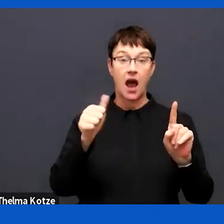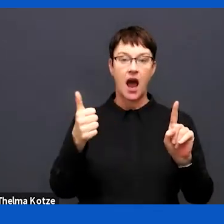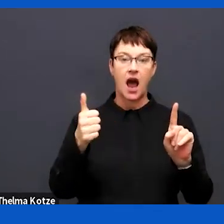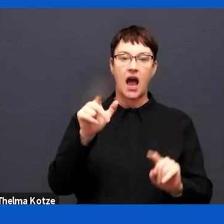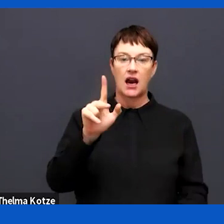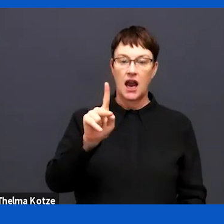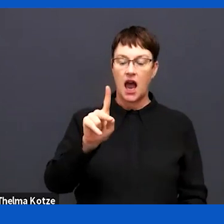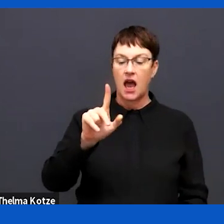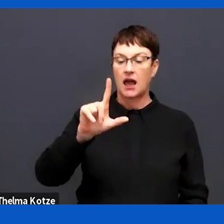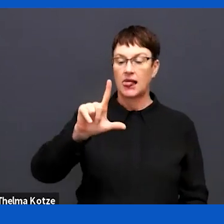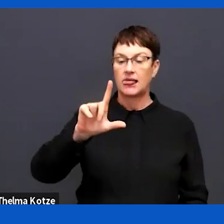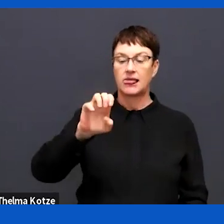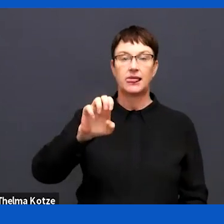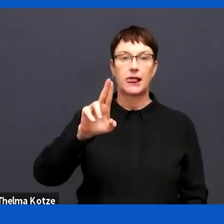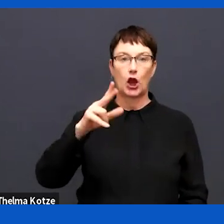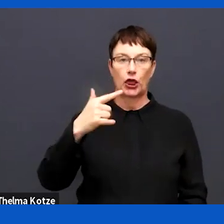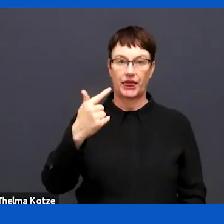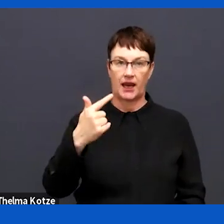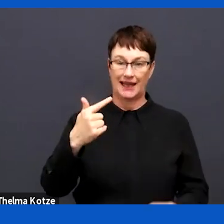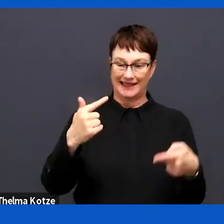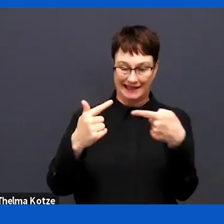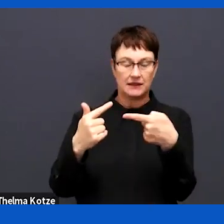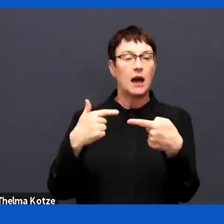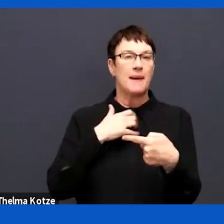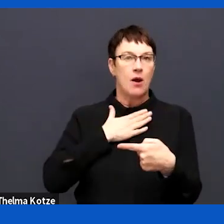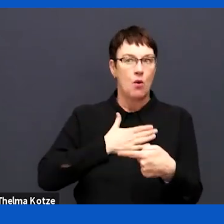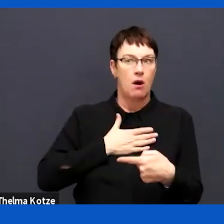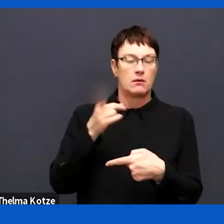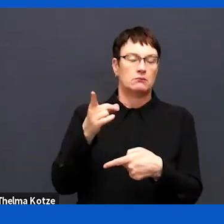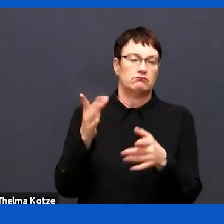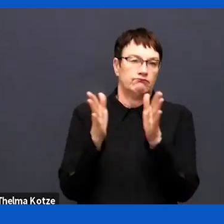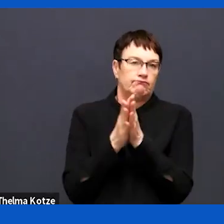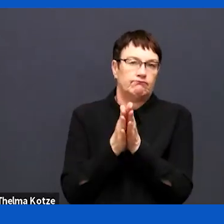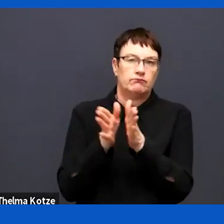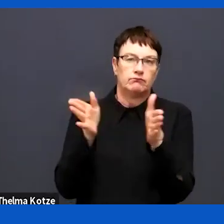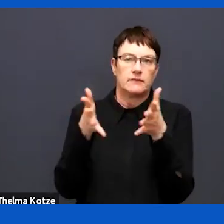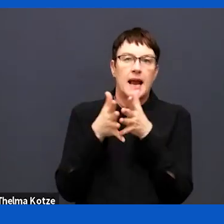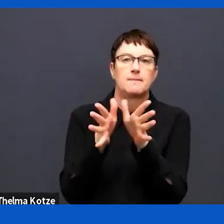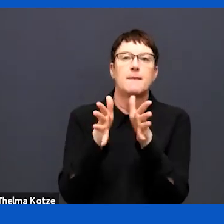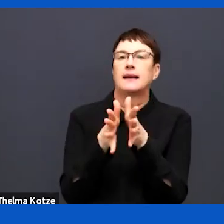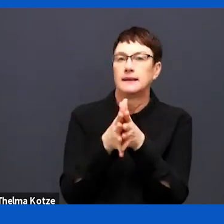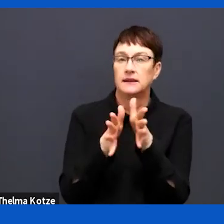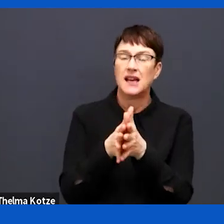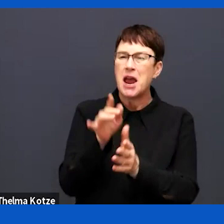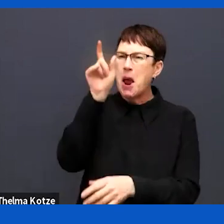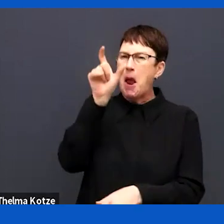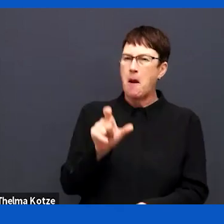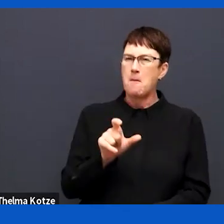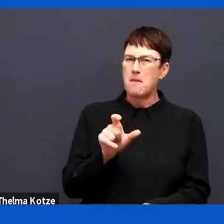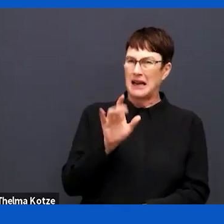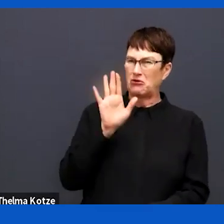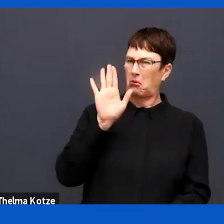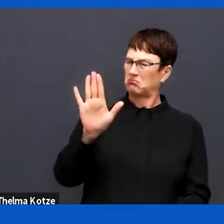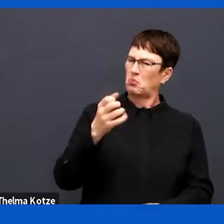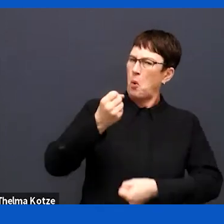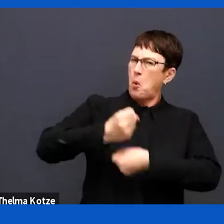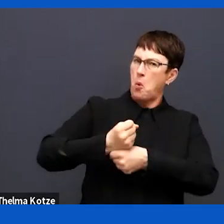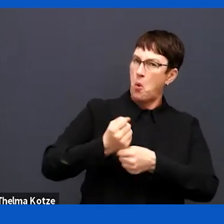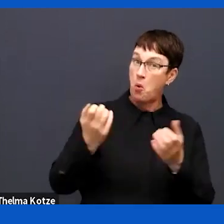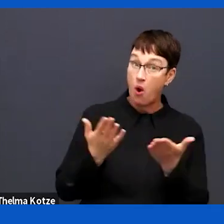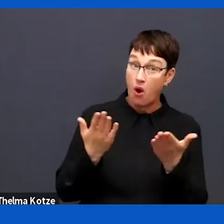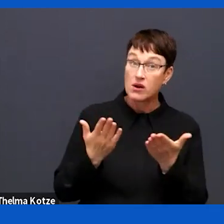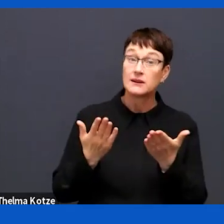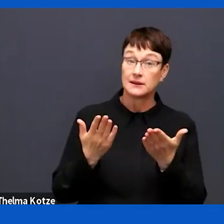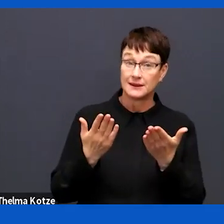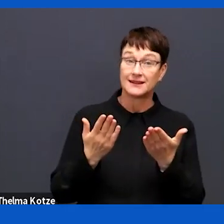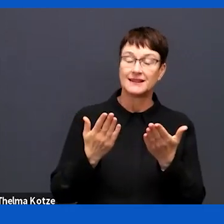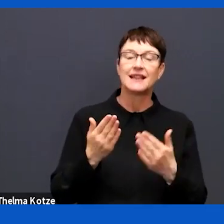her voice heard in the overlay panel. >> TANJA KLEUT: I will first start from the